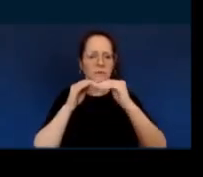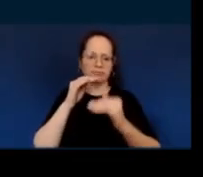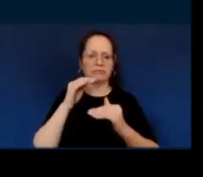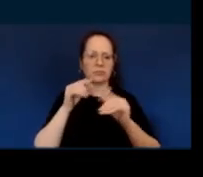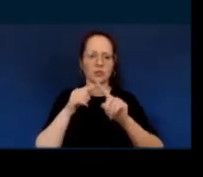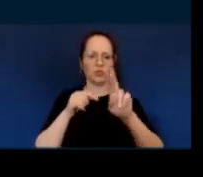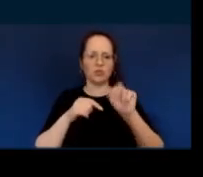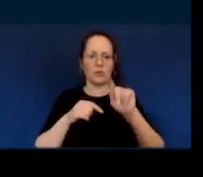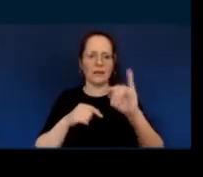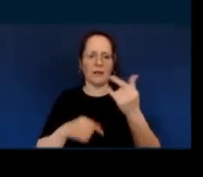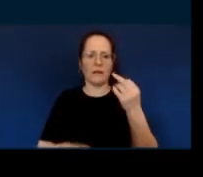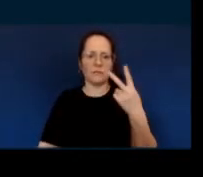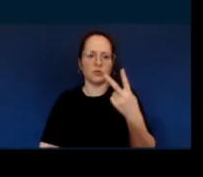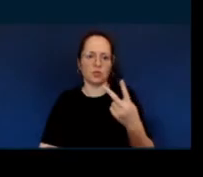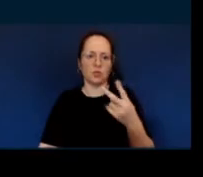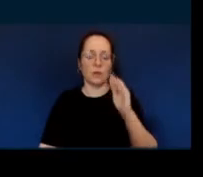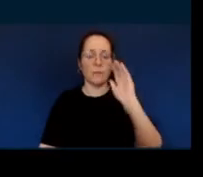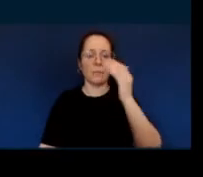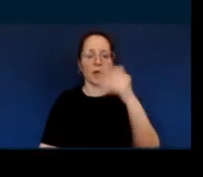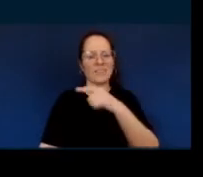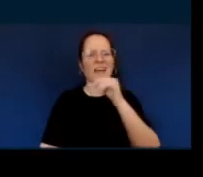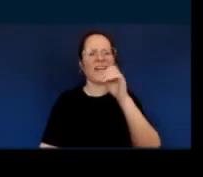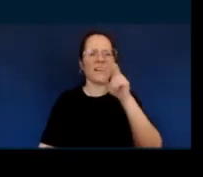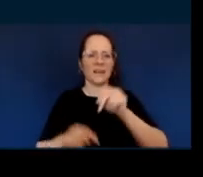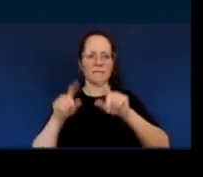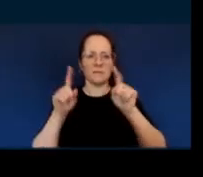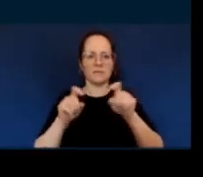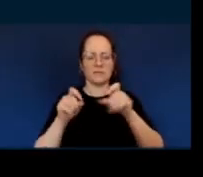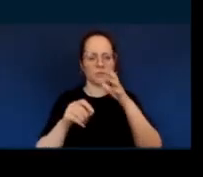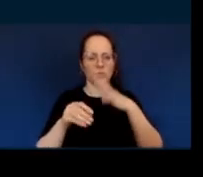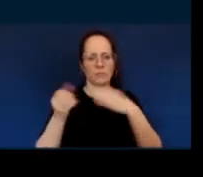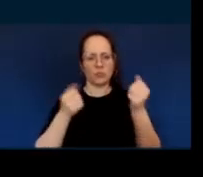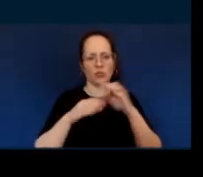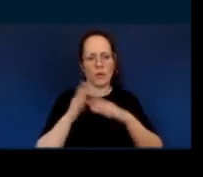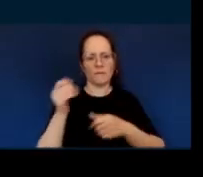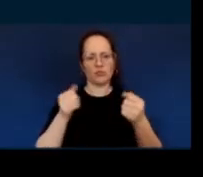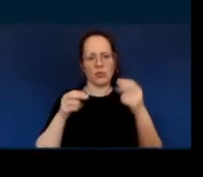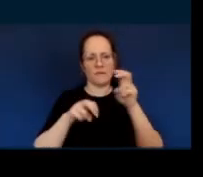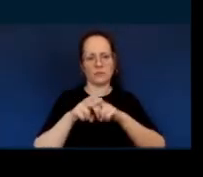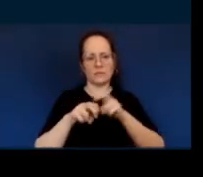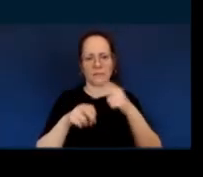THEY DIDN'T TEST WOMEN DRIVERS IN THE DRIVER'S SEAT BECAUSE THE ASSUMPTION WAS THE DRIVER WOULD